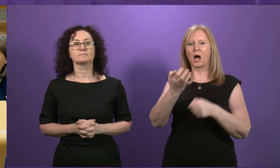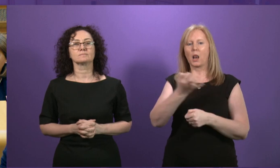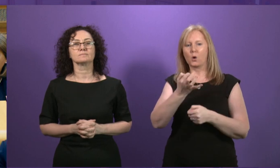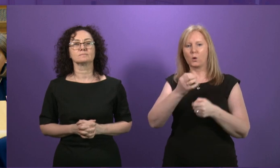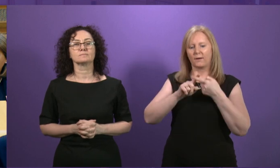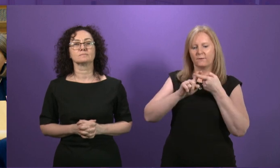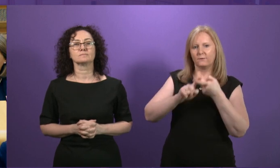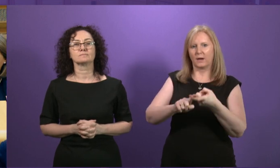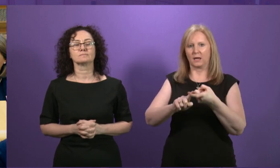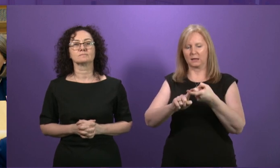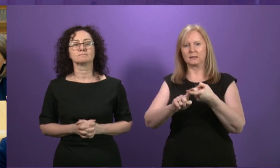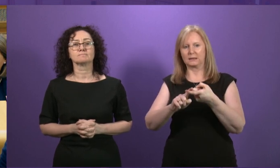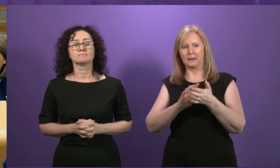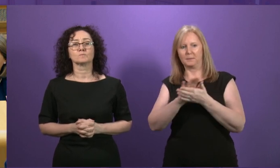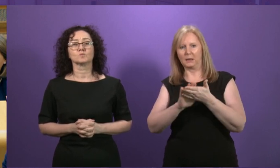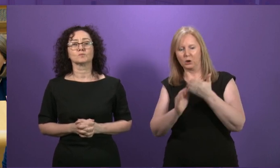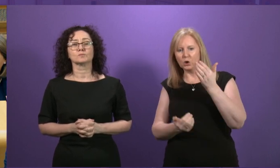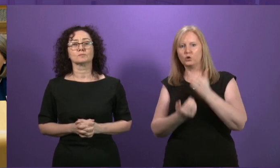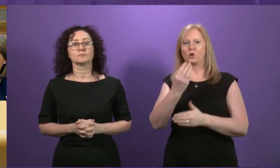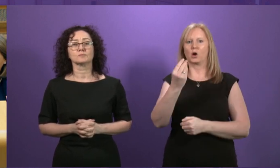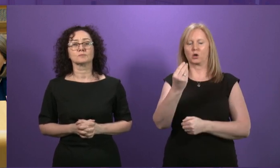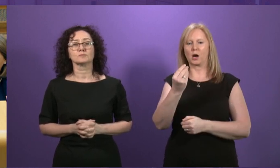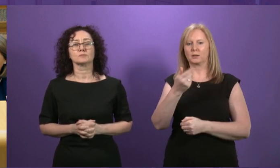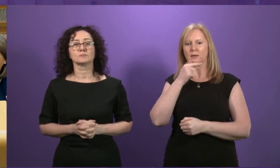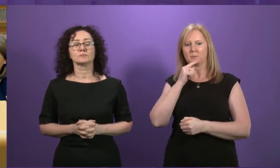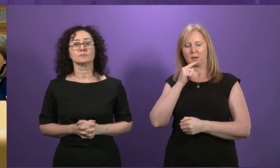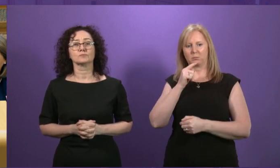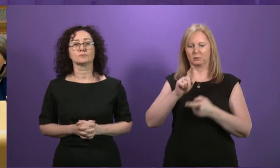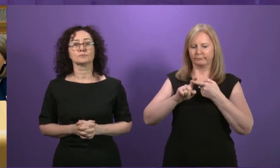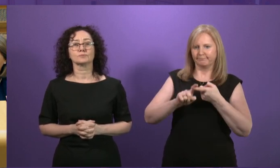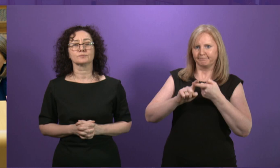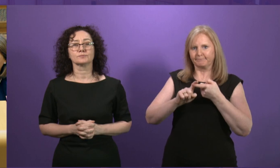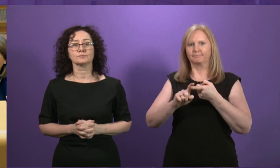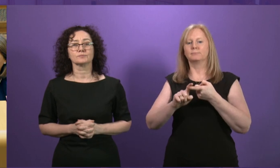unknown and as yet unnamed new currency—a clear risk of people paying more.